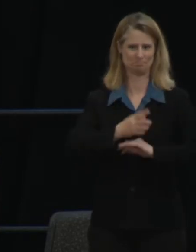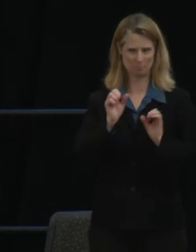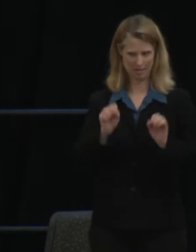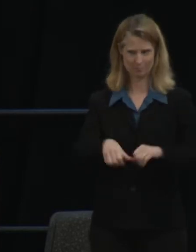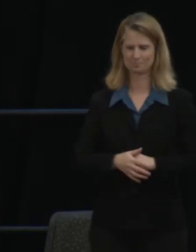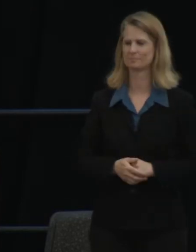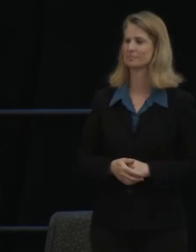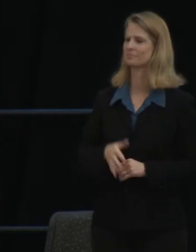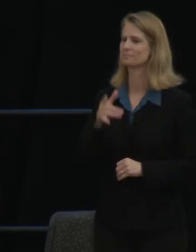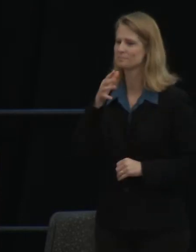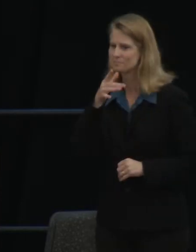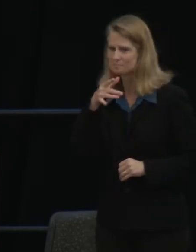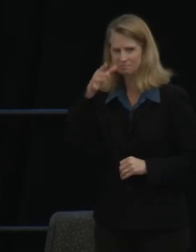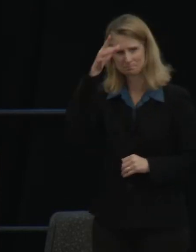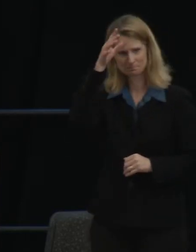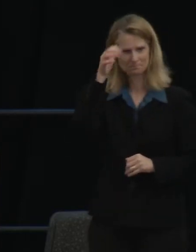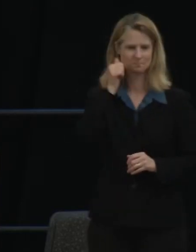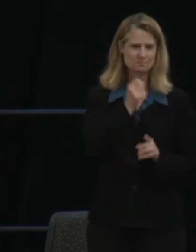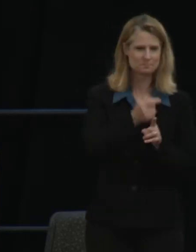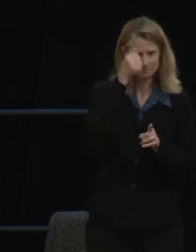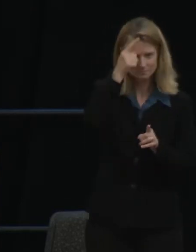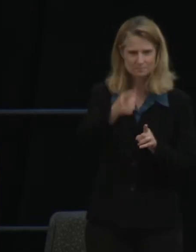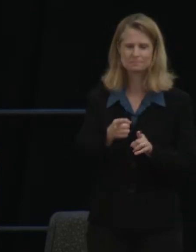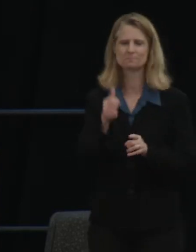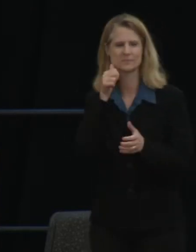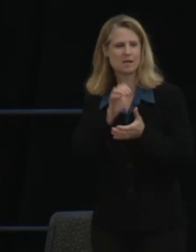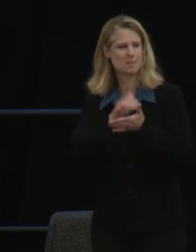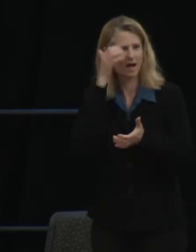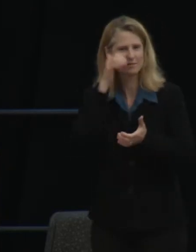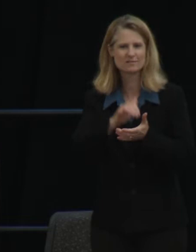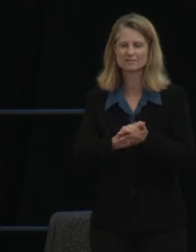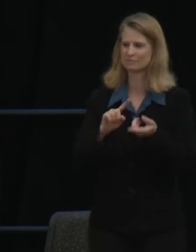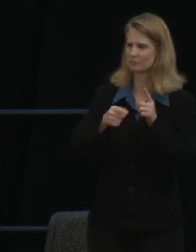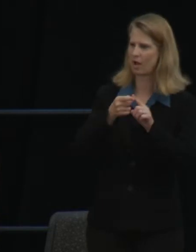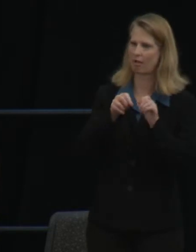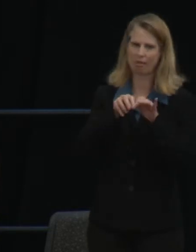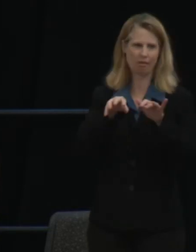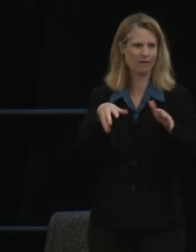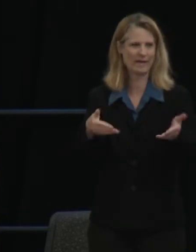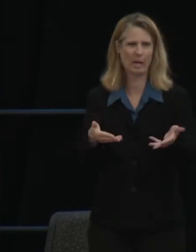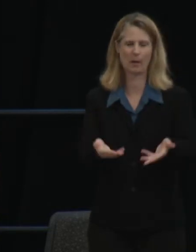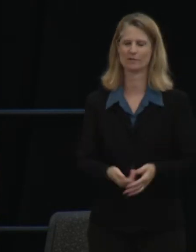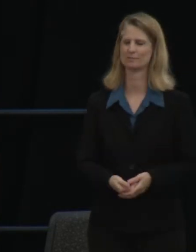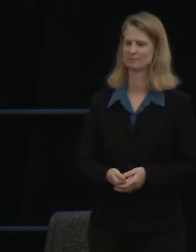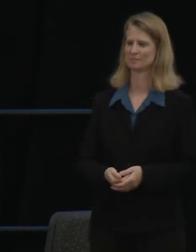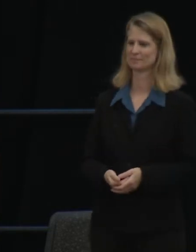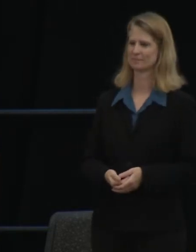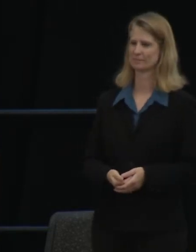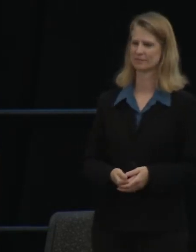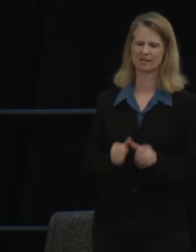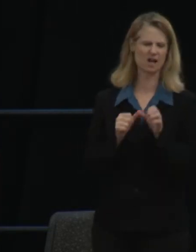Parents, siblings, spouses, extended family and friends, who have been a source of constant support